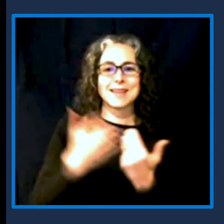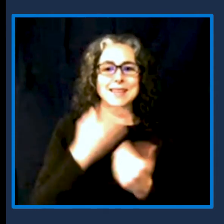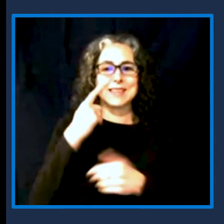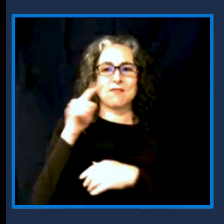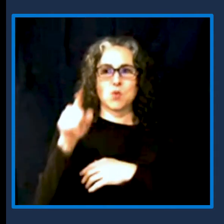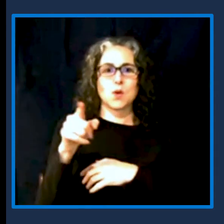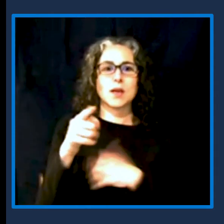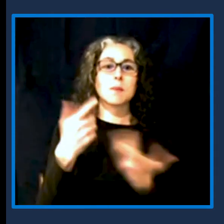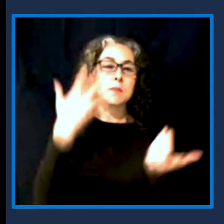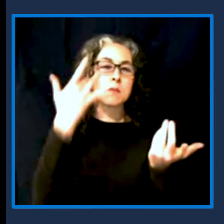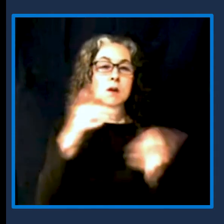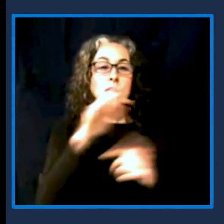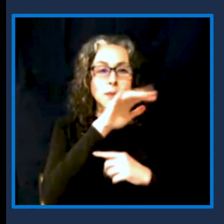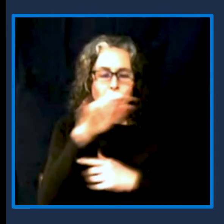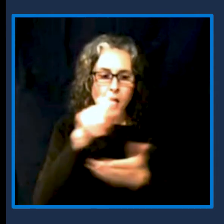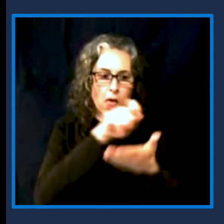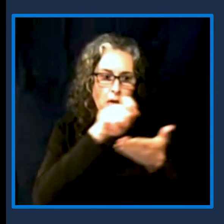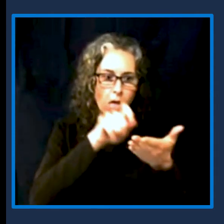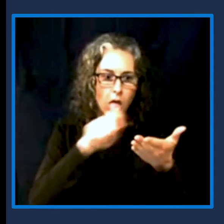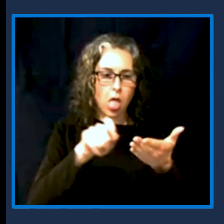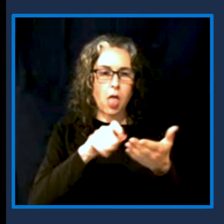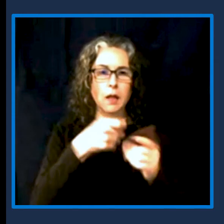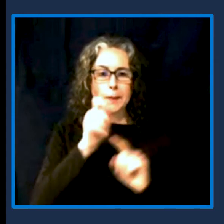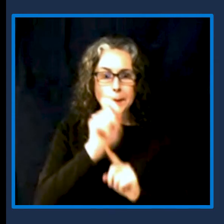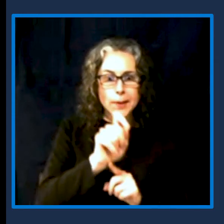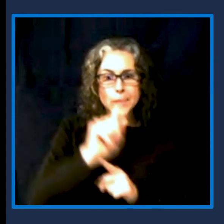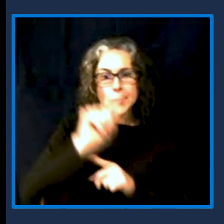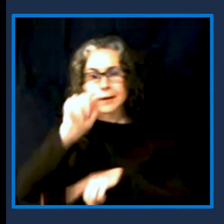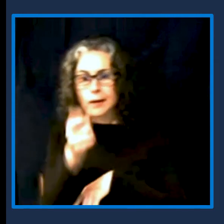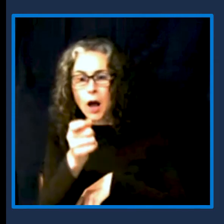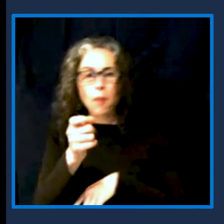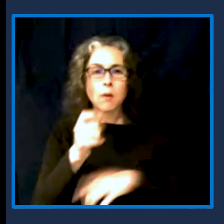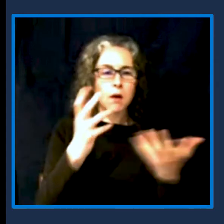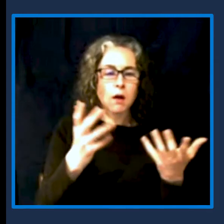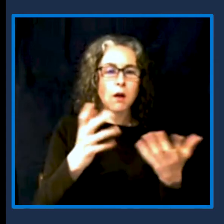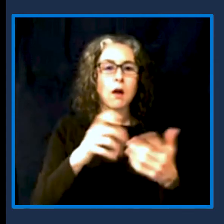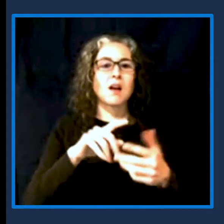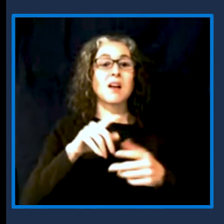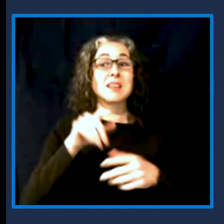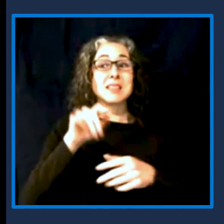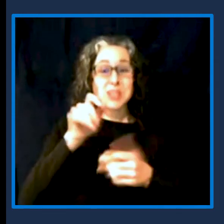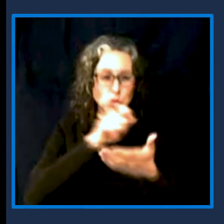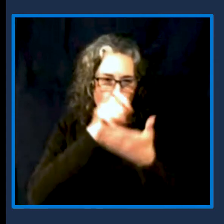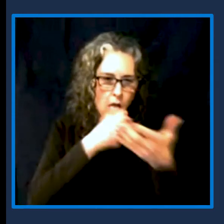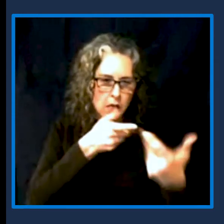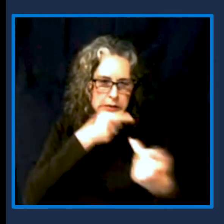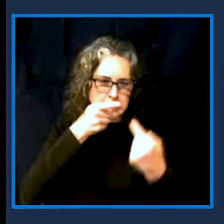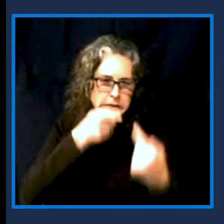struggles with the spelling the punctuation and as he struggles with that he's also struggling